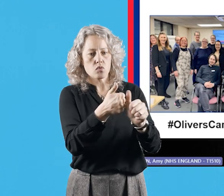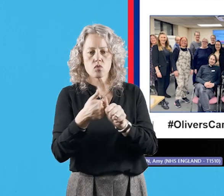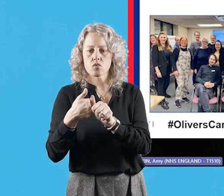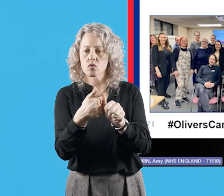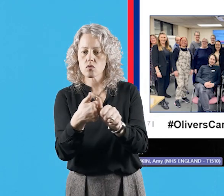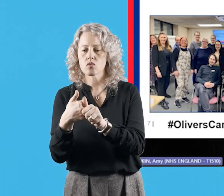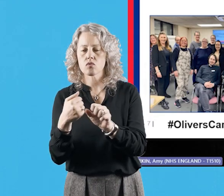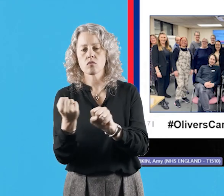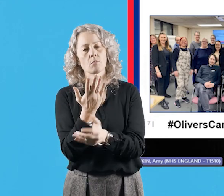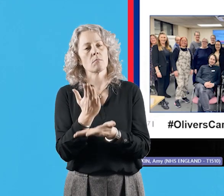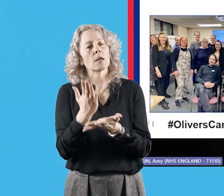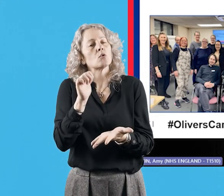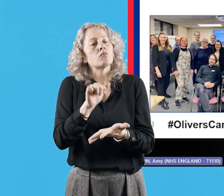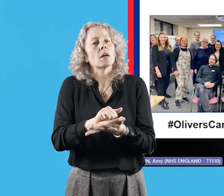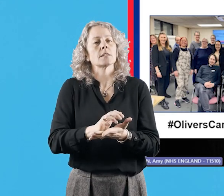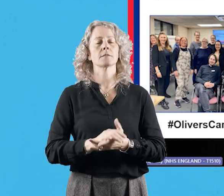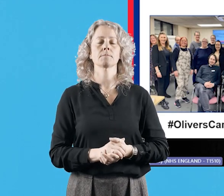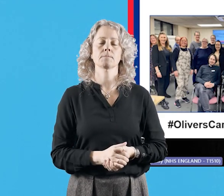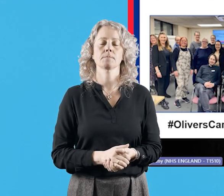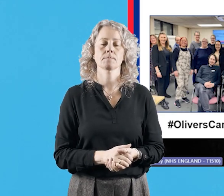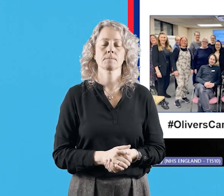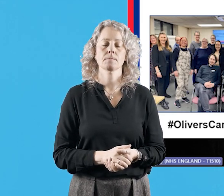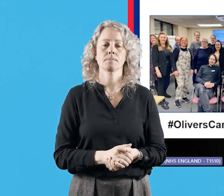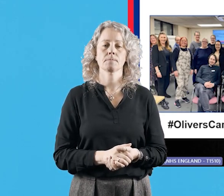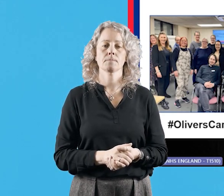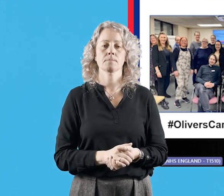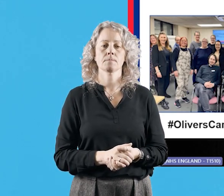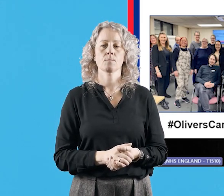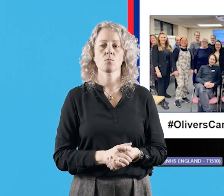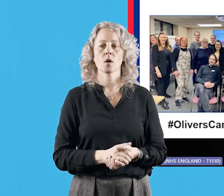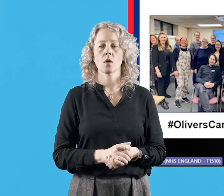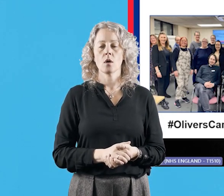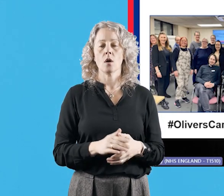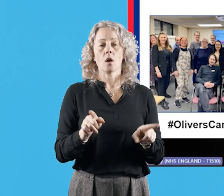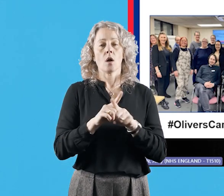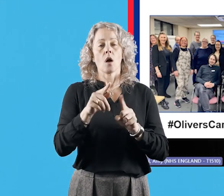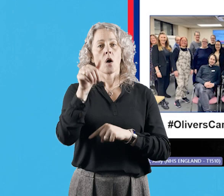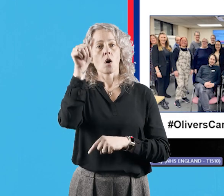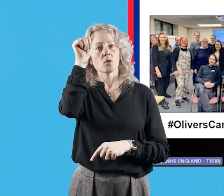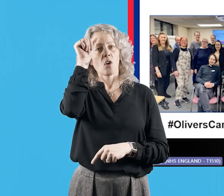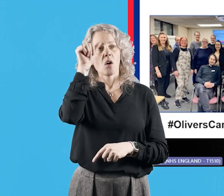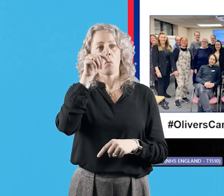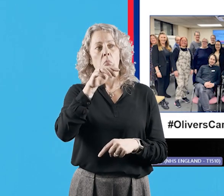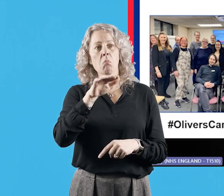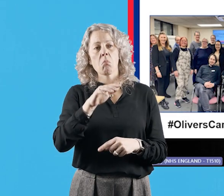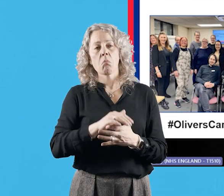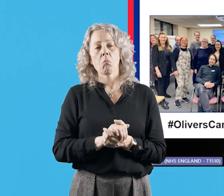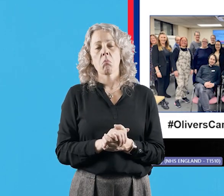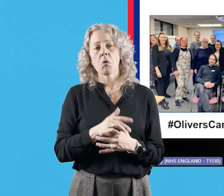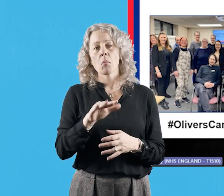to get this right. Right. So that's really, really important. We also know that and we've got about 4 million people who've